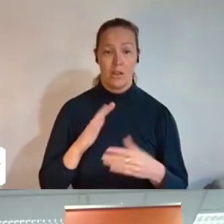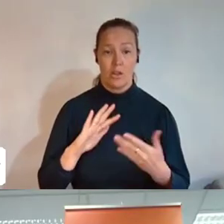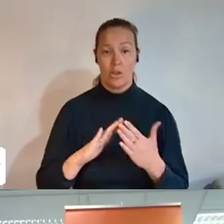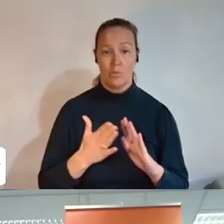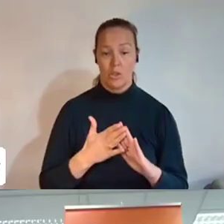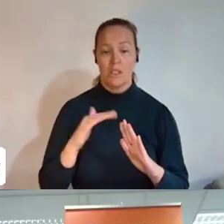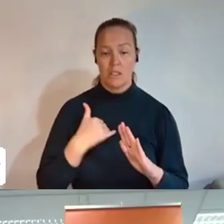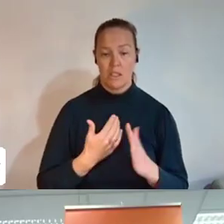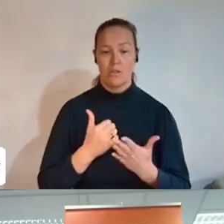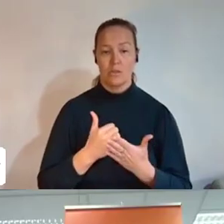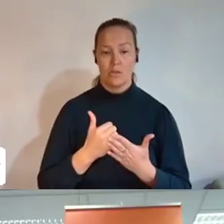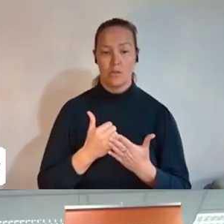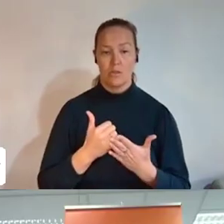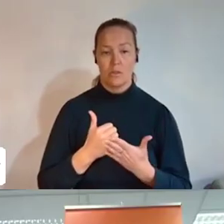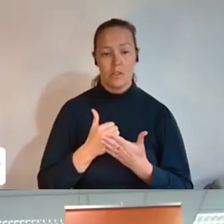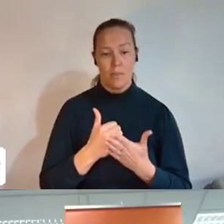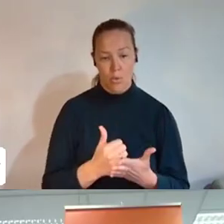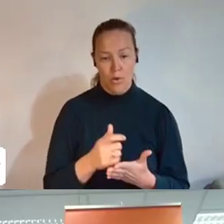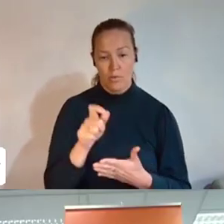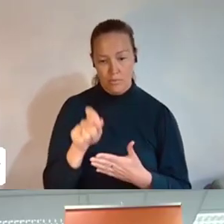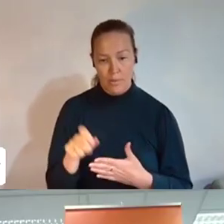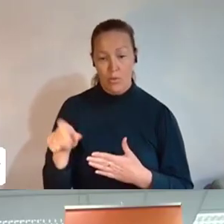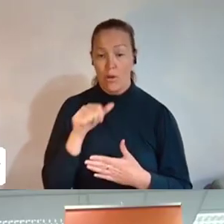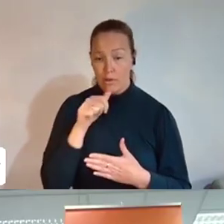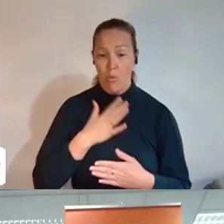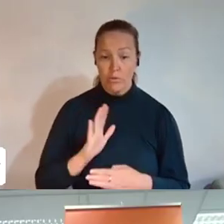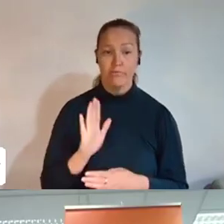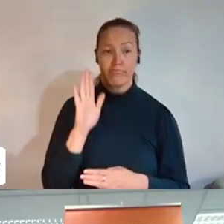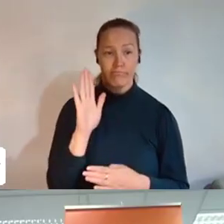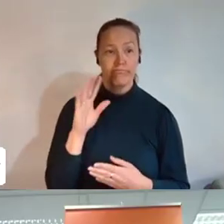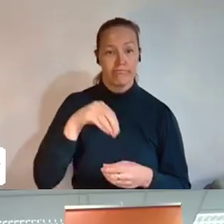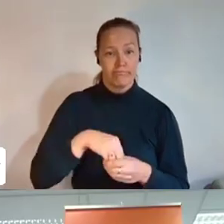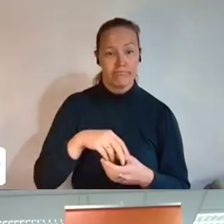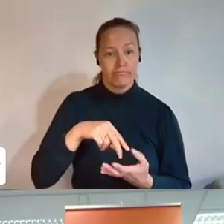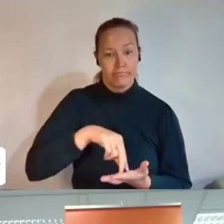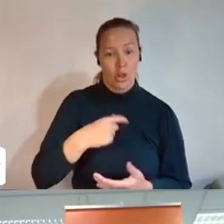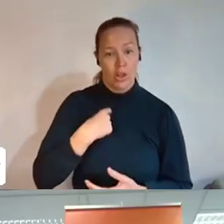someone who is willing to put their hand up for those sorts of roles. I'm sure Mojo probably has